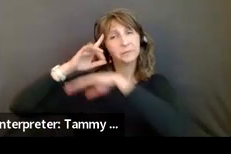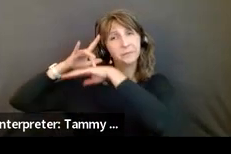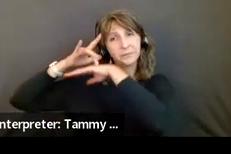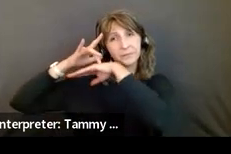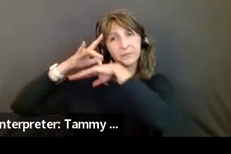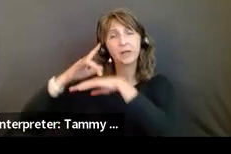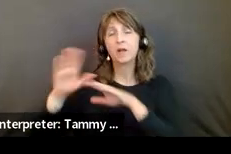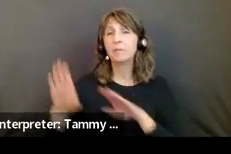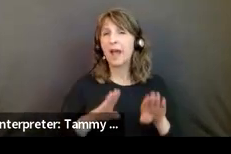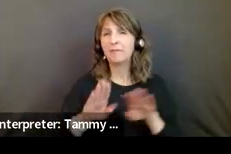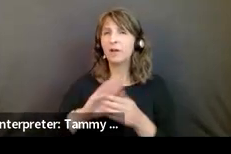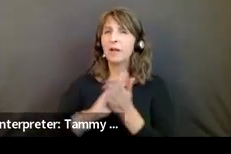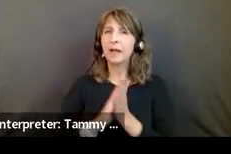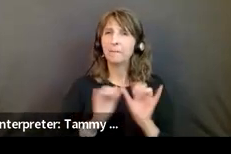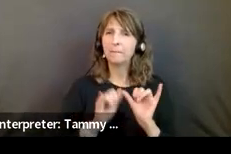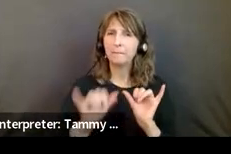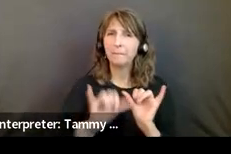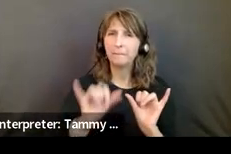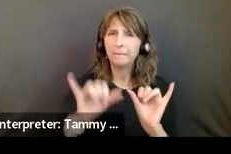Mental rituals that would be the compulsion part to elevate the anxiety caused by the obsession.